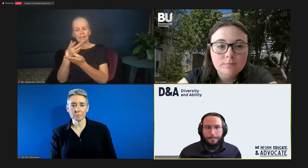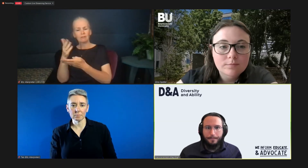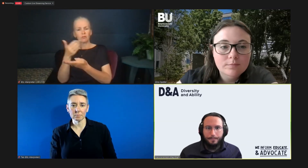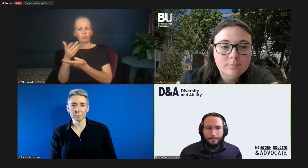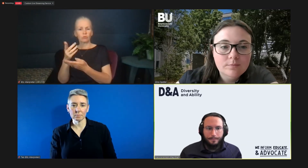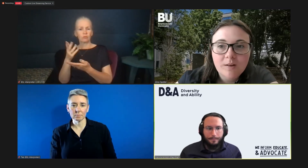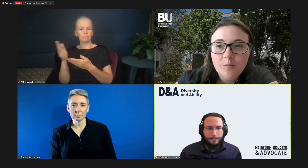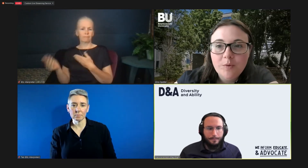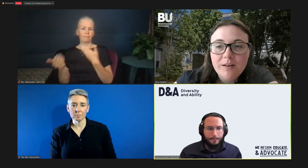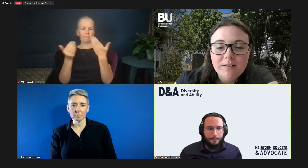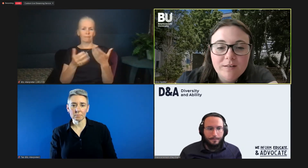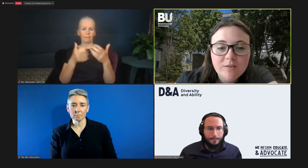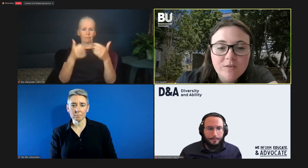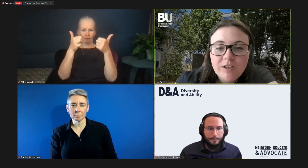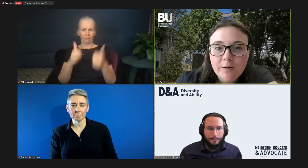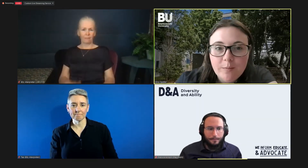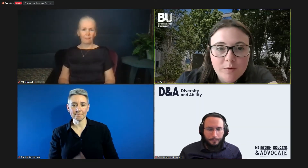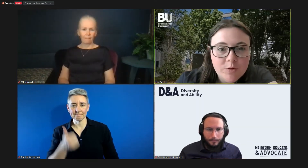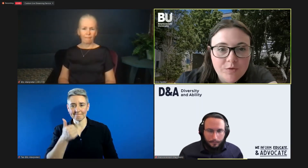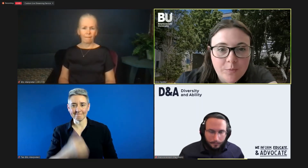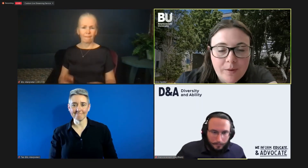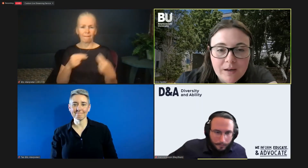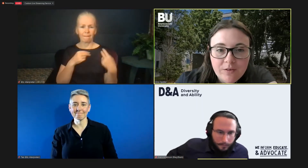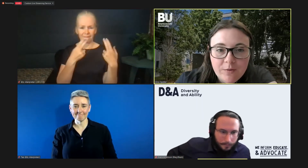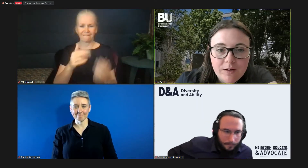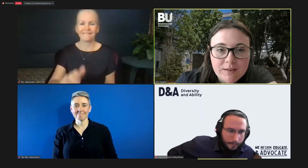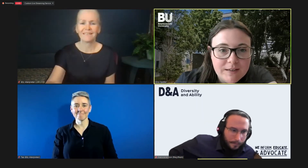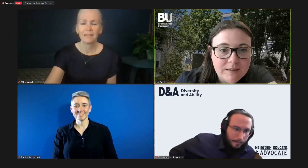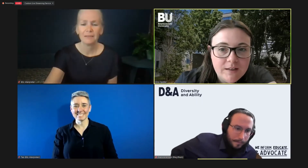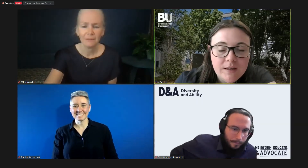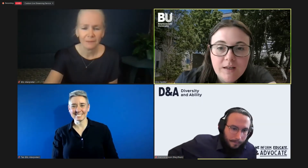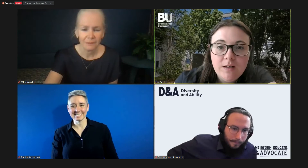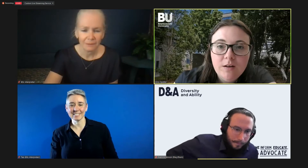Alice: Brilliant, Chiko, not sure if you're back if you'd like to add anything in